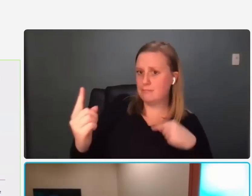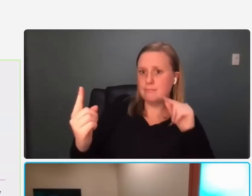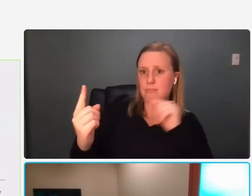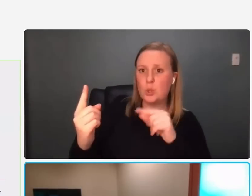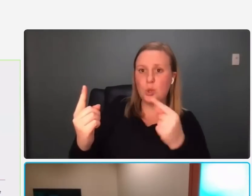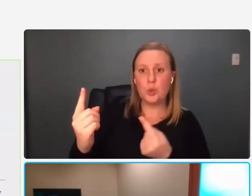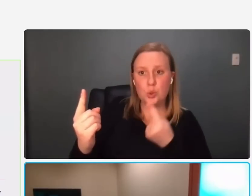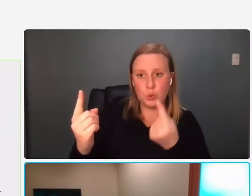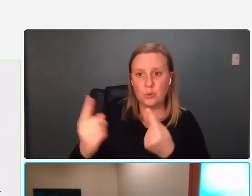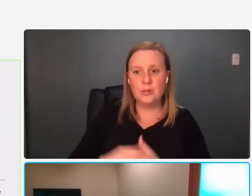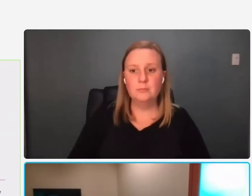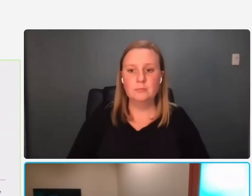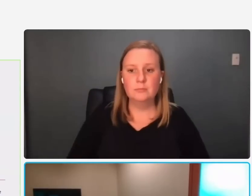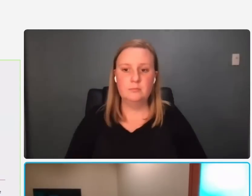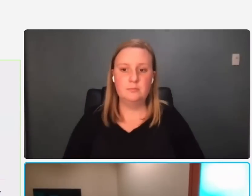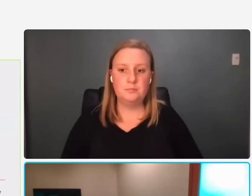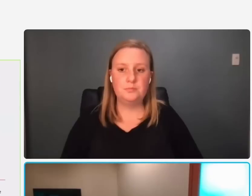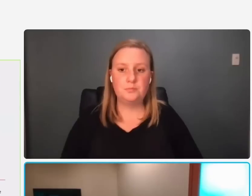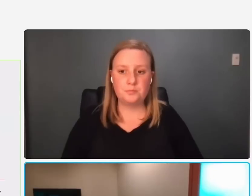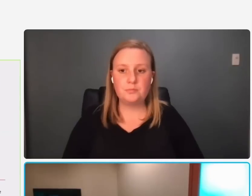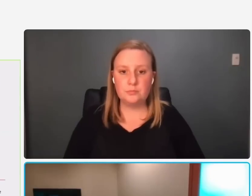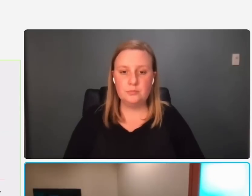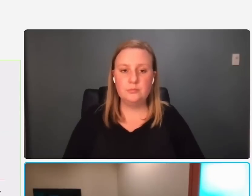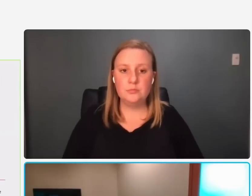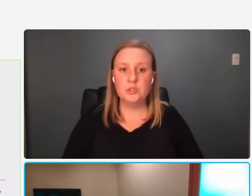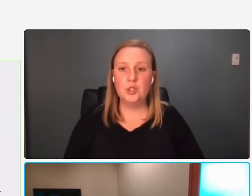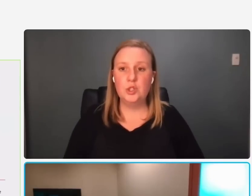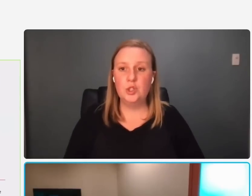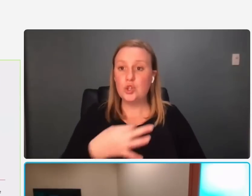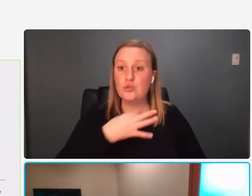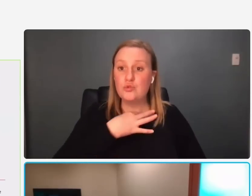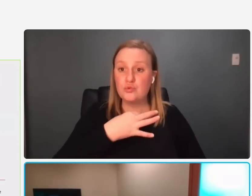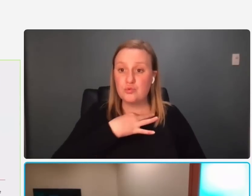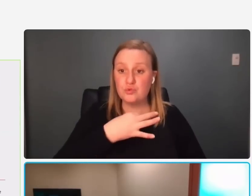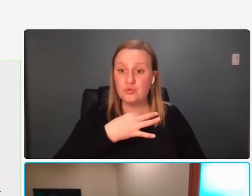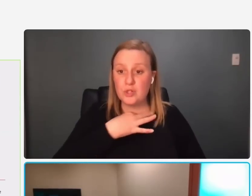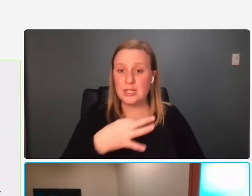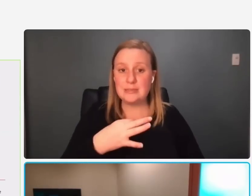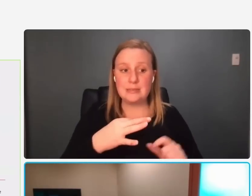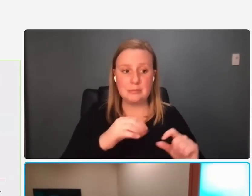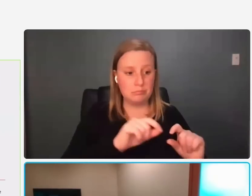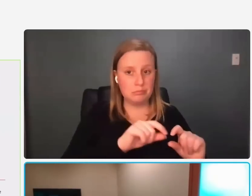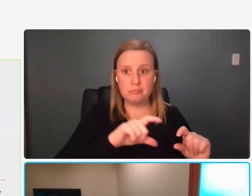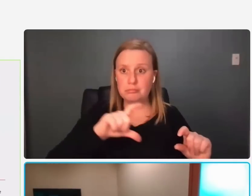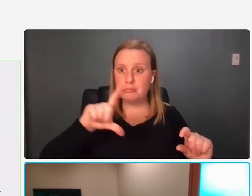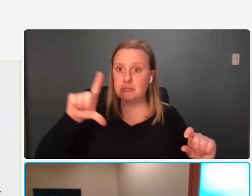It is important to note that the risk proportionate approach does not mean there is a reduction in regulatory oversight or a lessening of protections